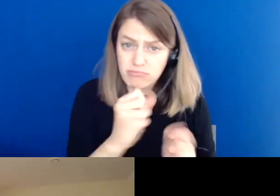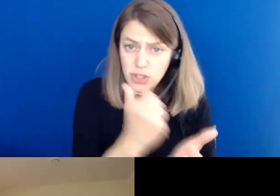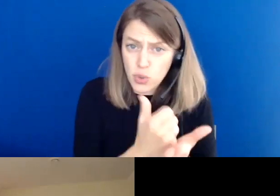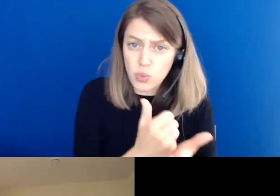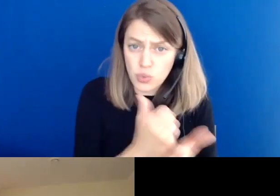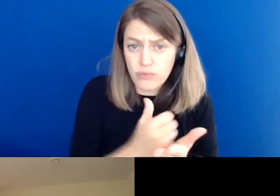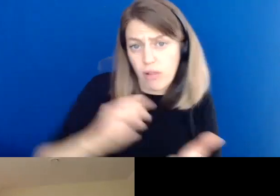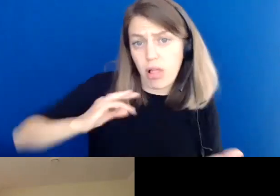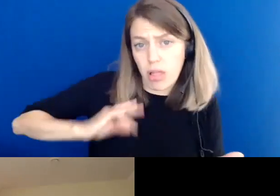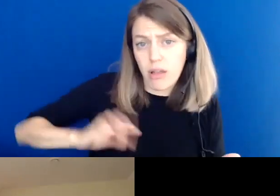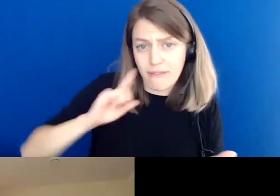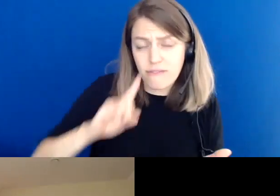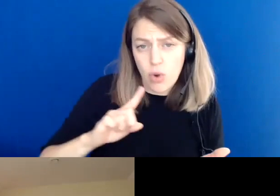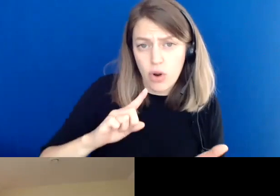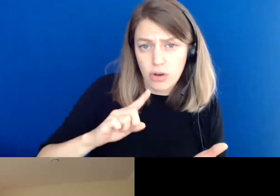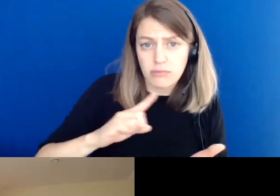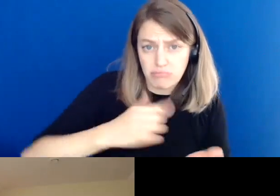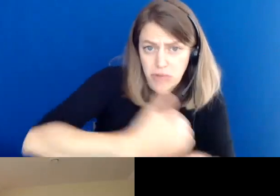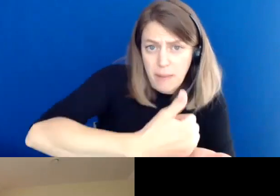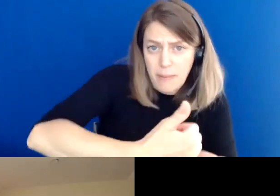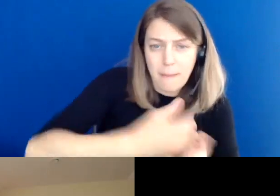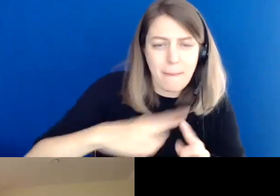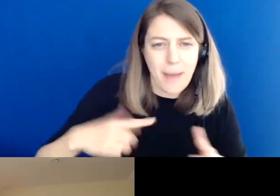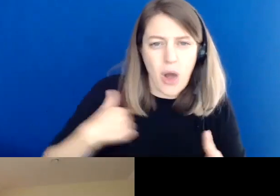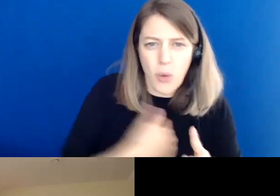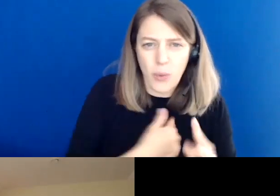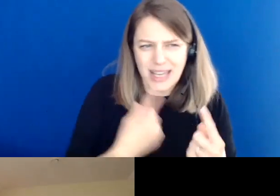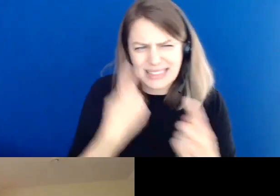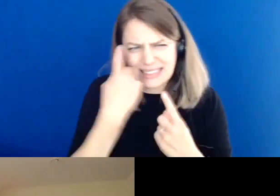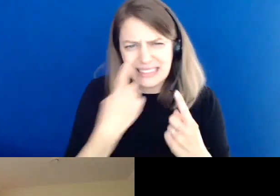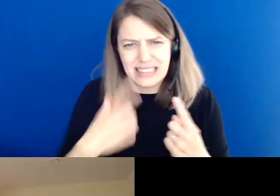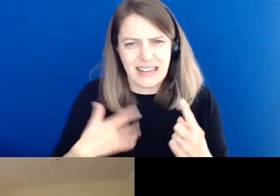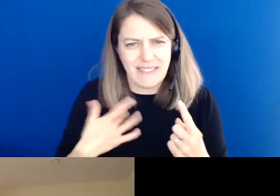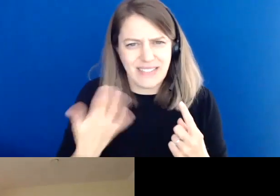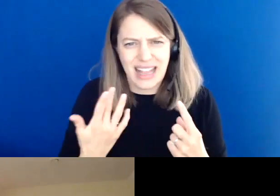we question the inflexibility of it as it was practiced in Billy's program.